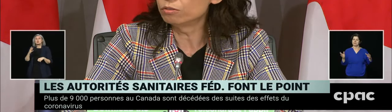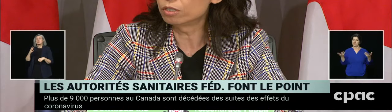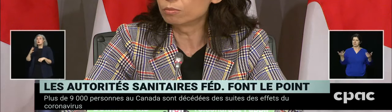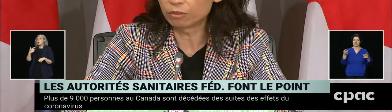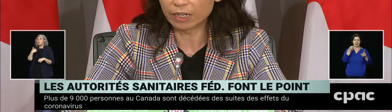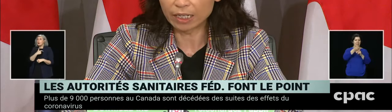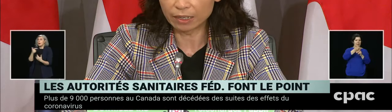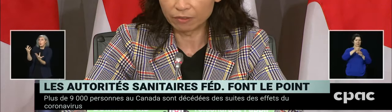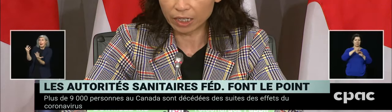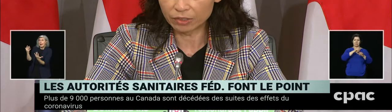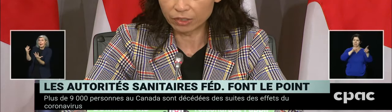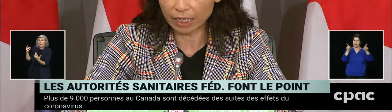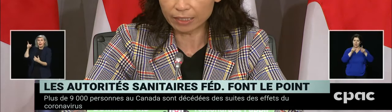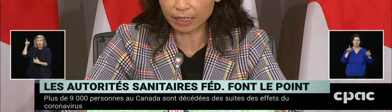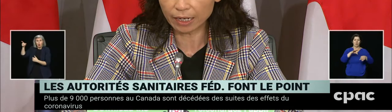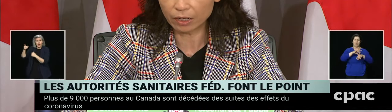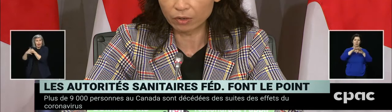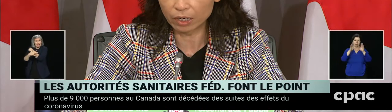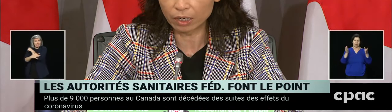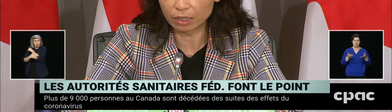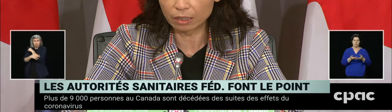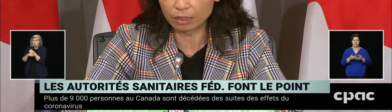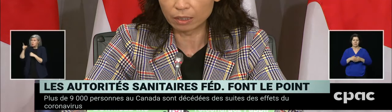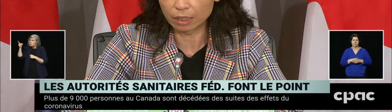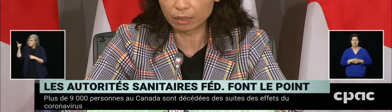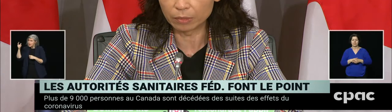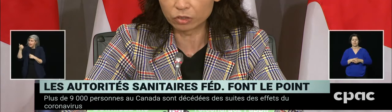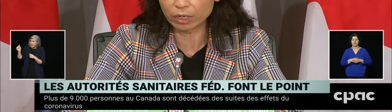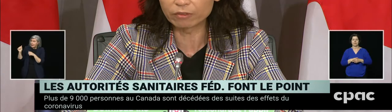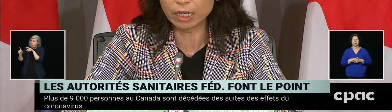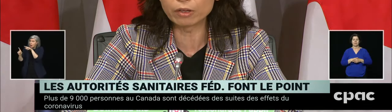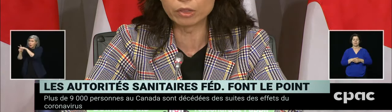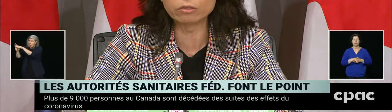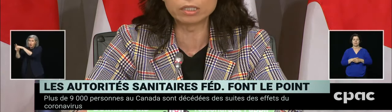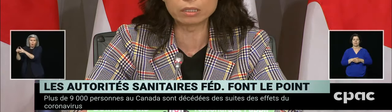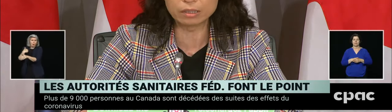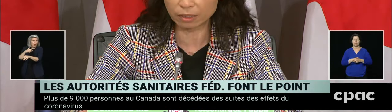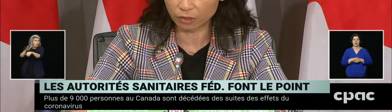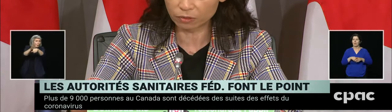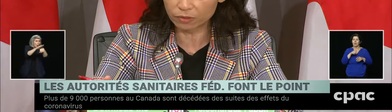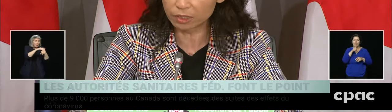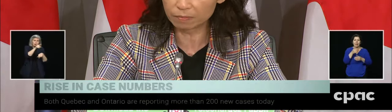THAT HASN'T ANNOUNCED ANY CASES